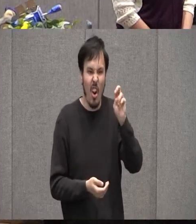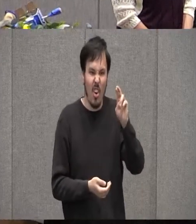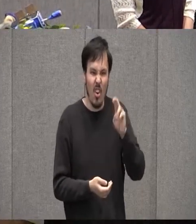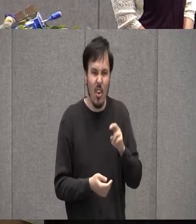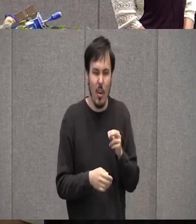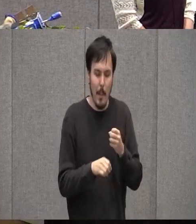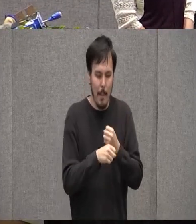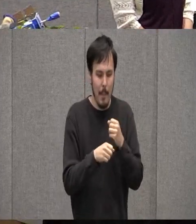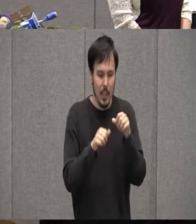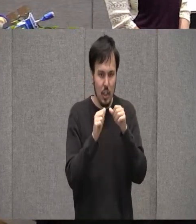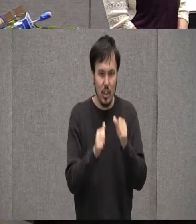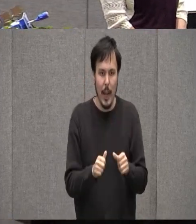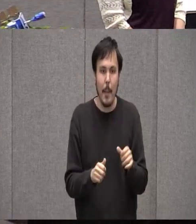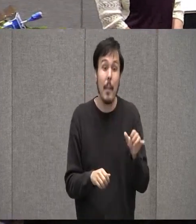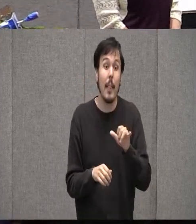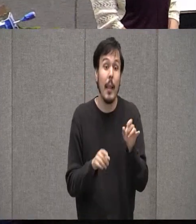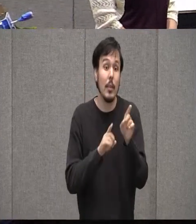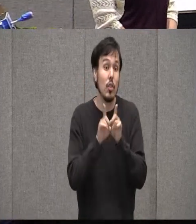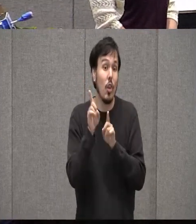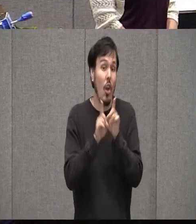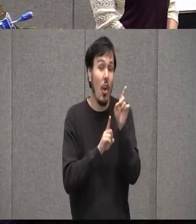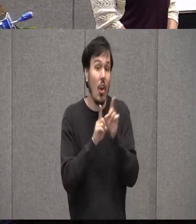this is kind of a star cookie cutter so I could take that.